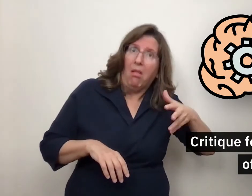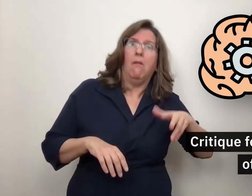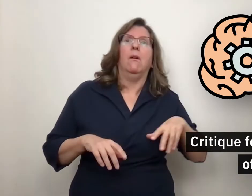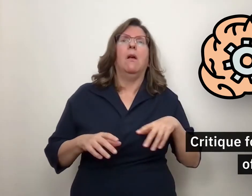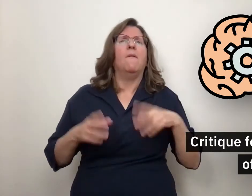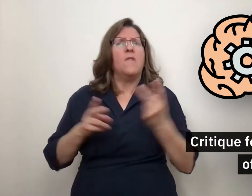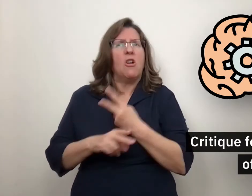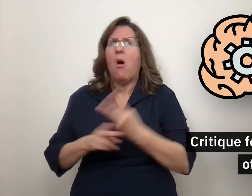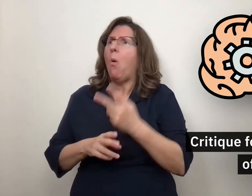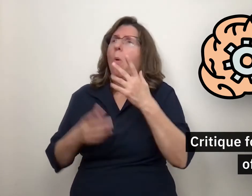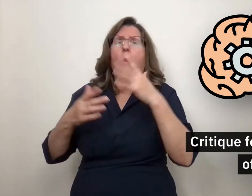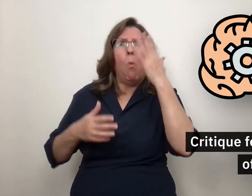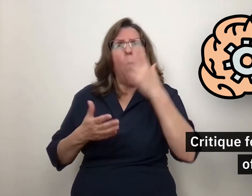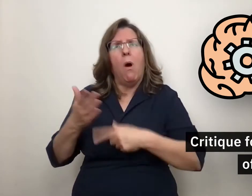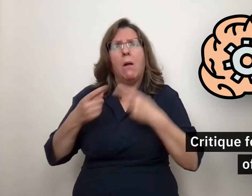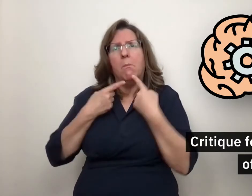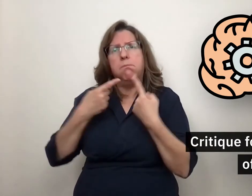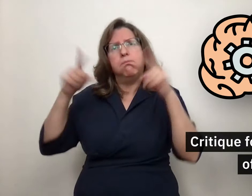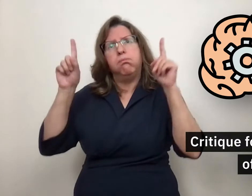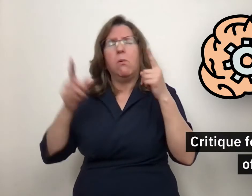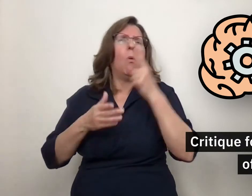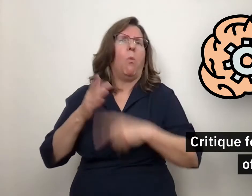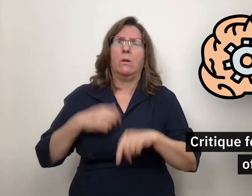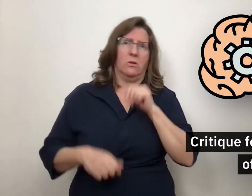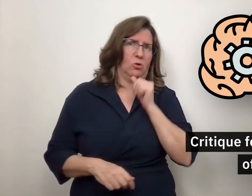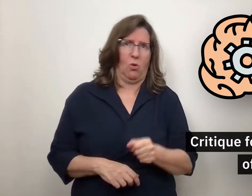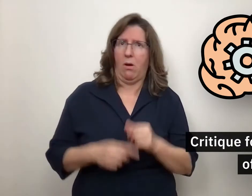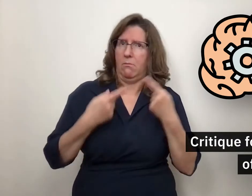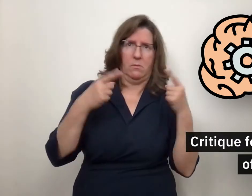can be identified, so improvements can be made.